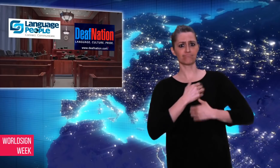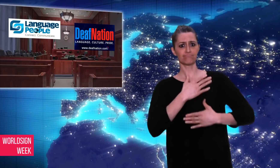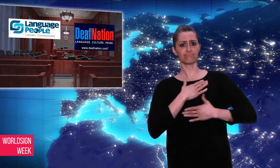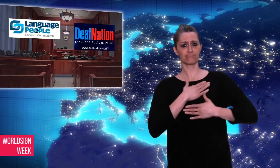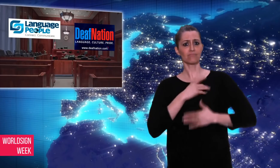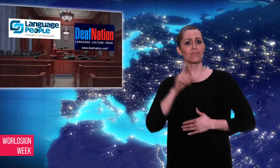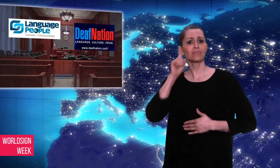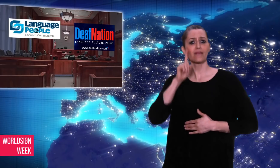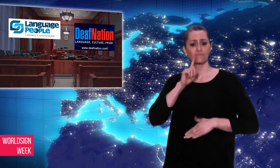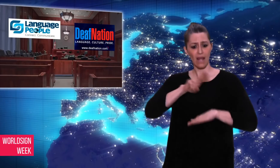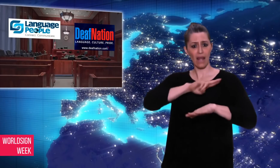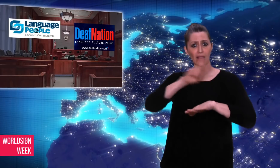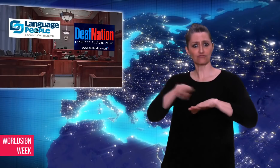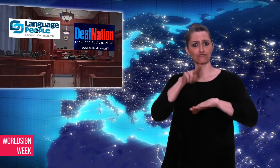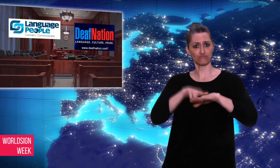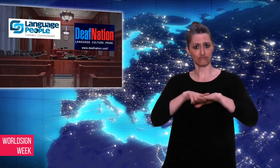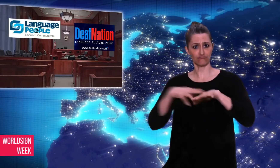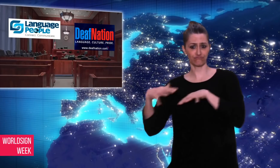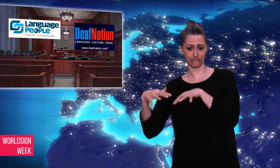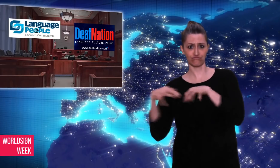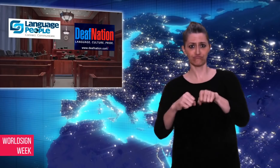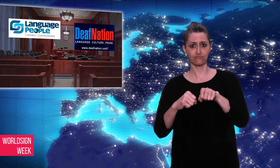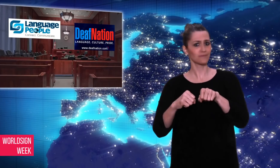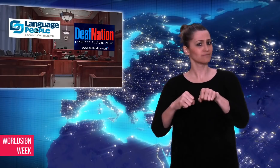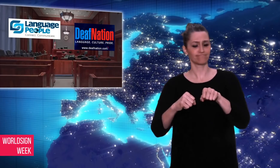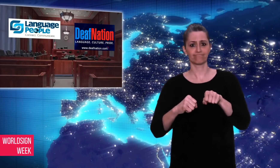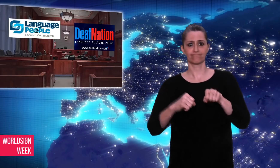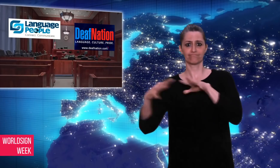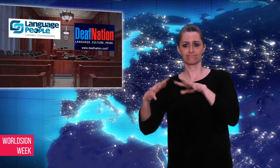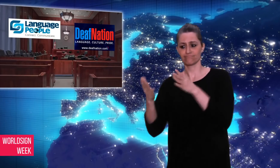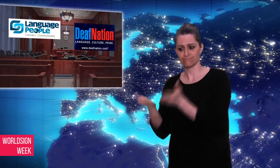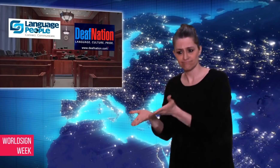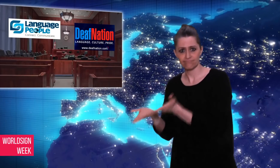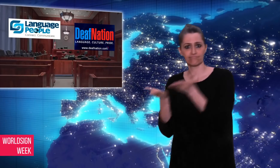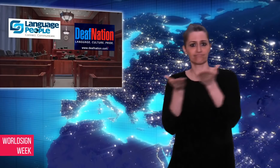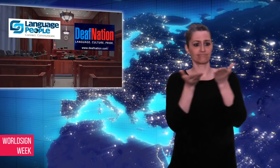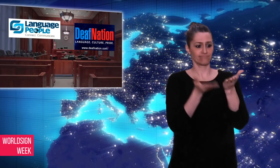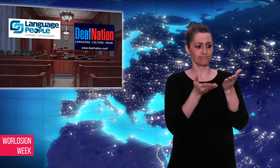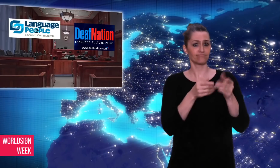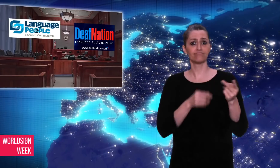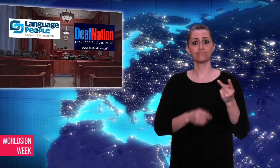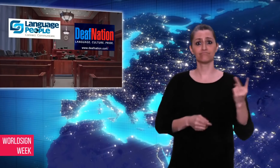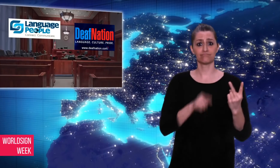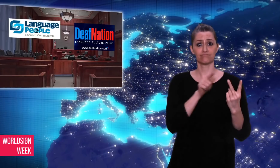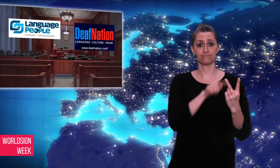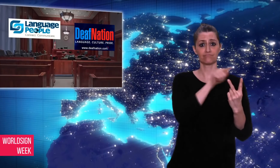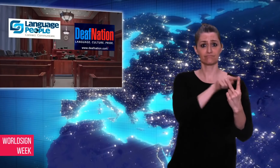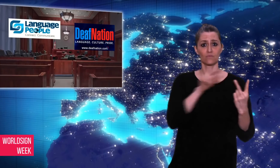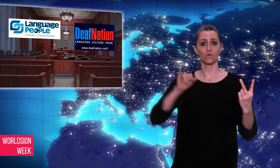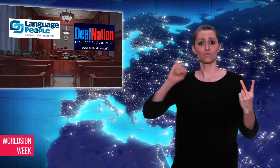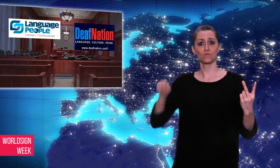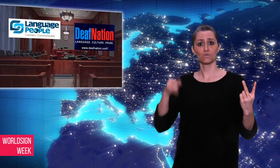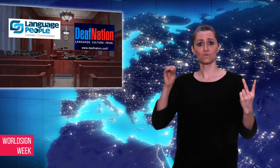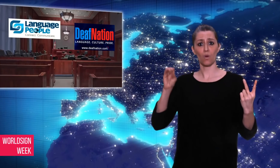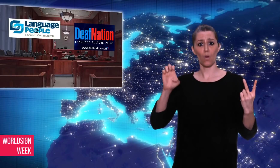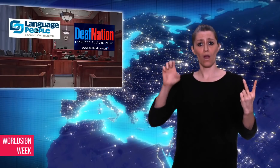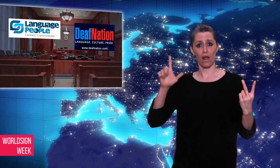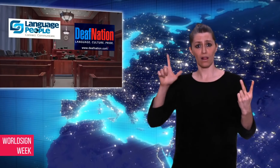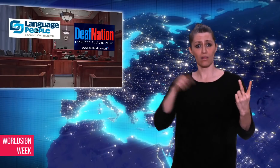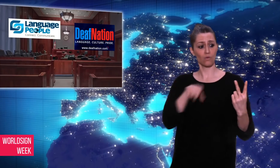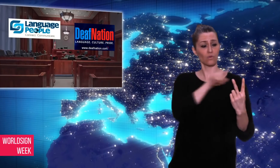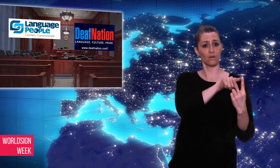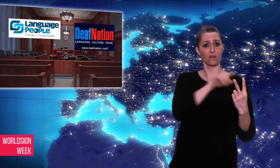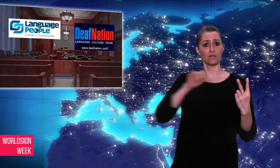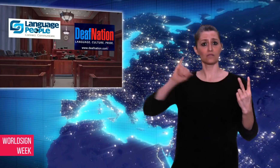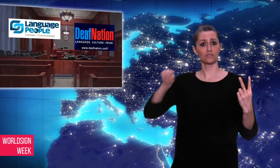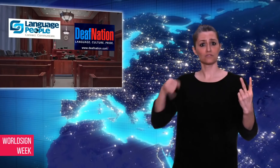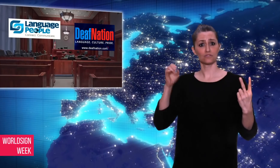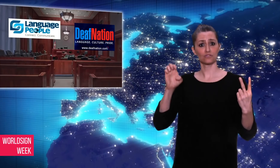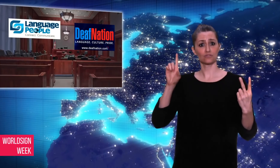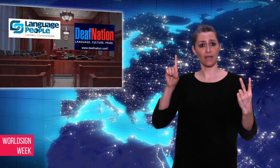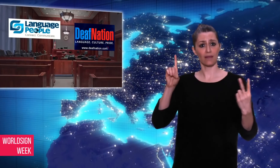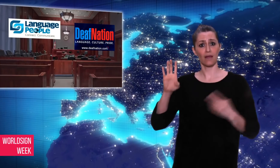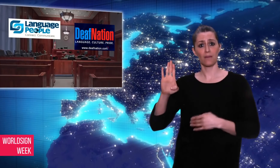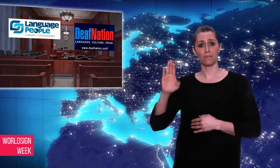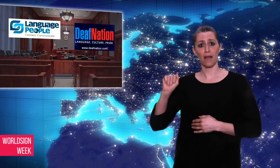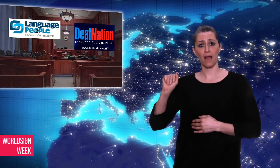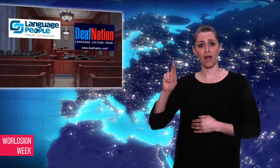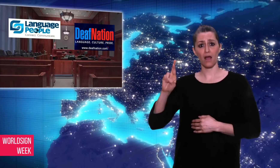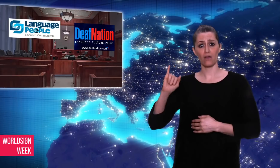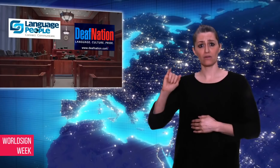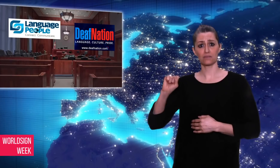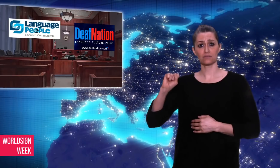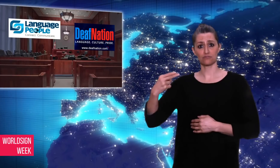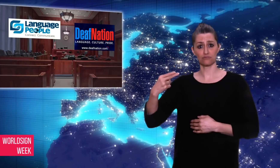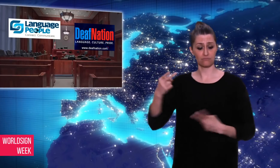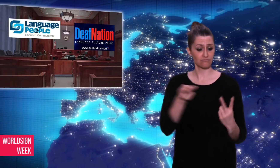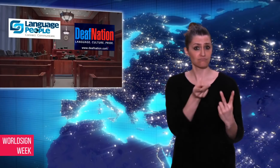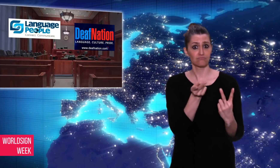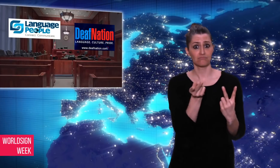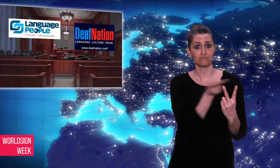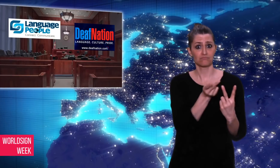returned to co-founders Joel & Jed Barish.